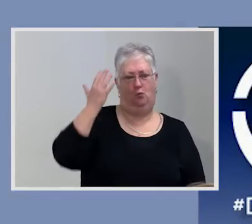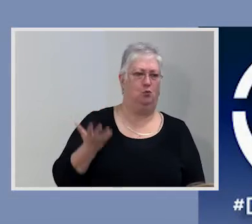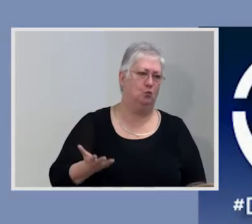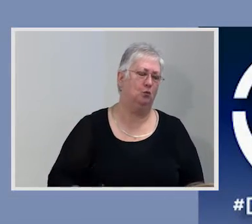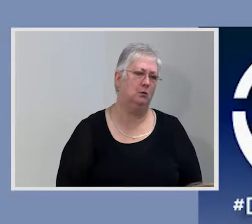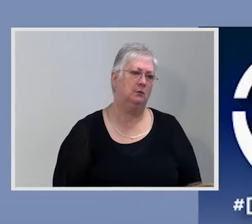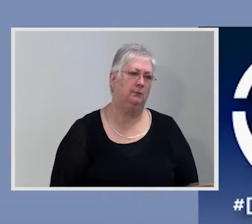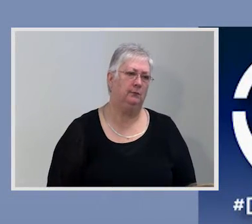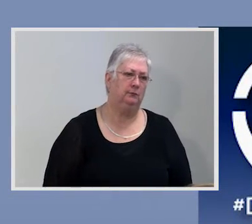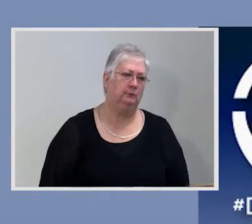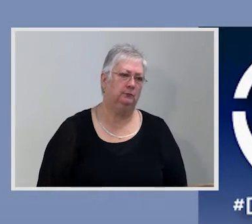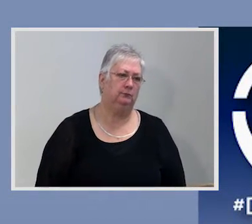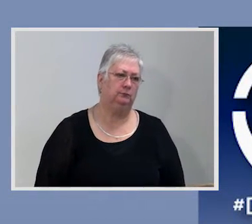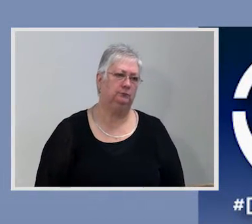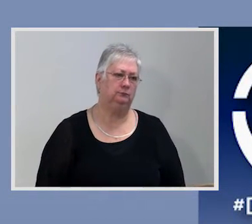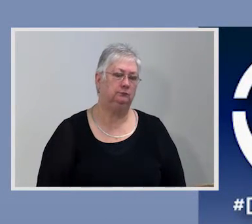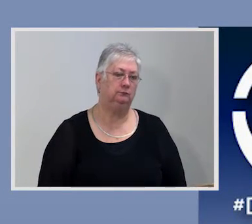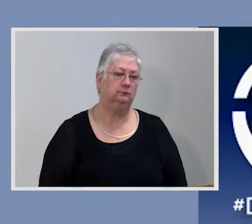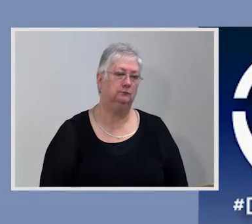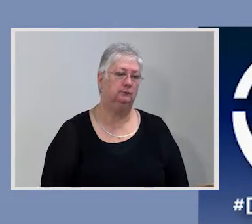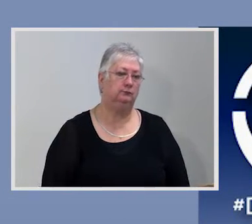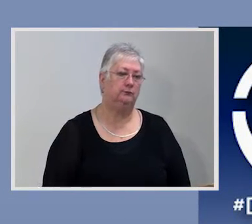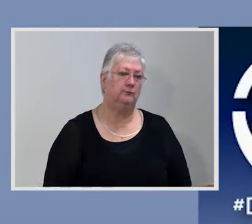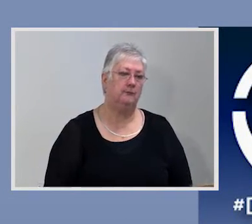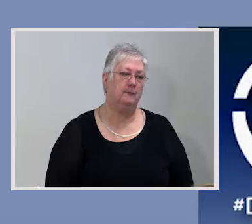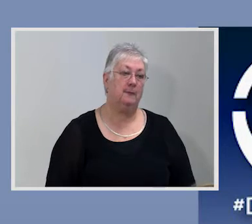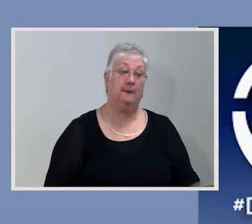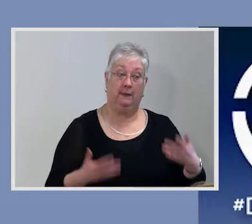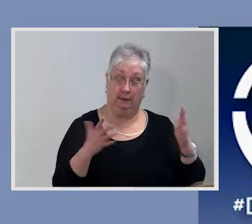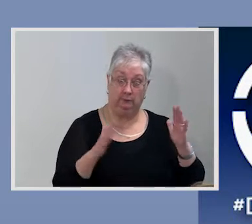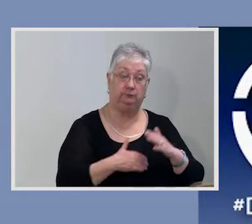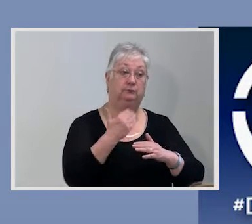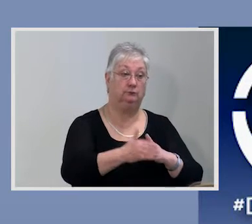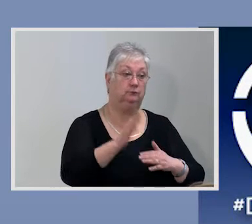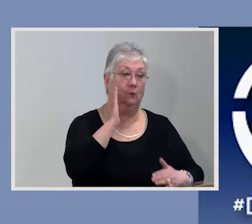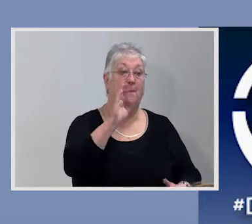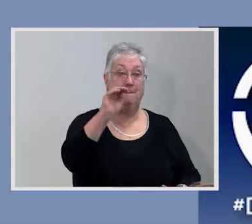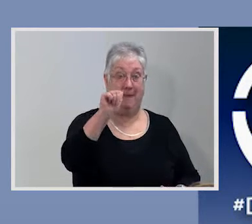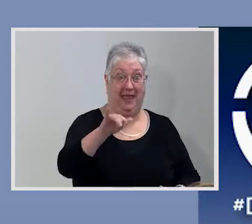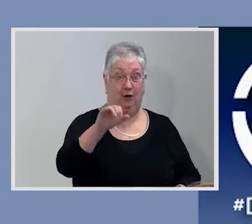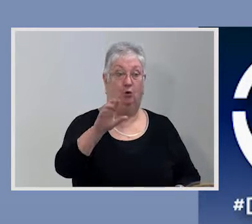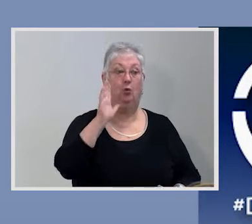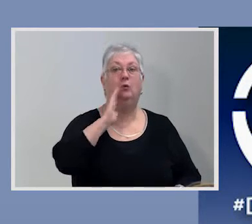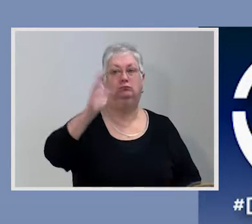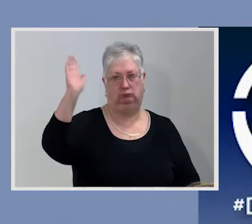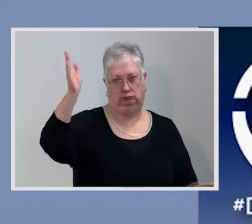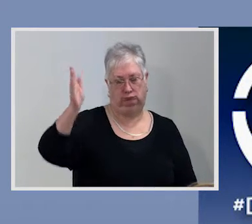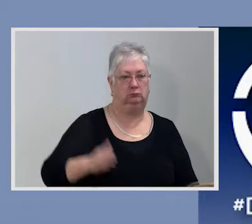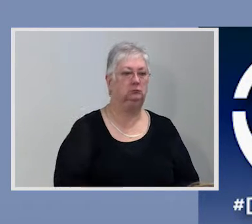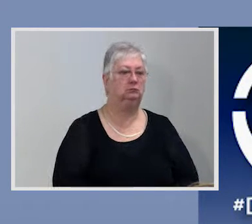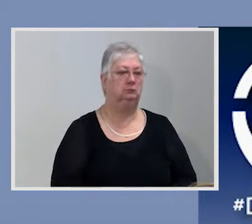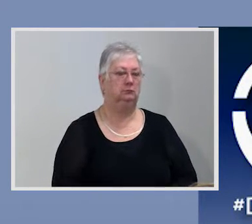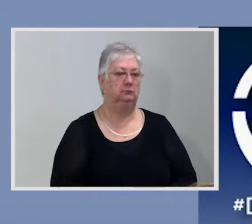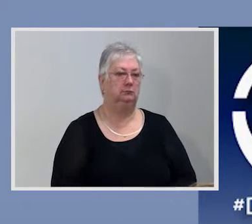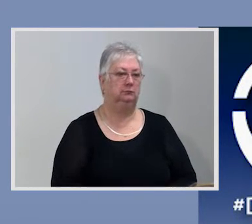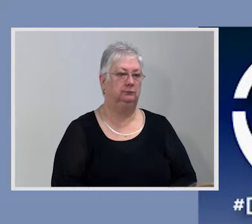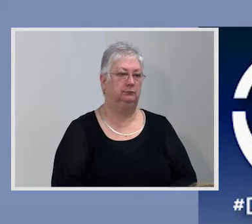TO THE CITY COUNCIL. AND A COUPLE OF DAYS LATER, THERE WILL BE HEARINGS ON THAT BUDGET. THEN STARTS A -- WE WILL GO INTO THE BLUE SECTION WHERE THERE